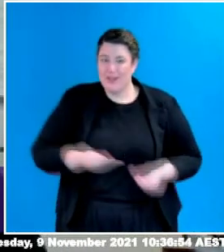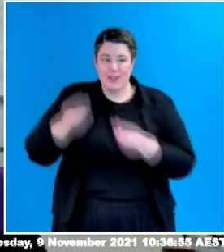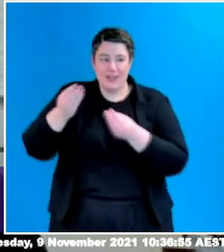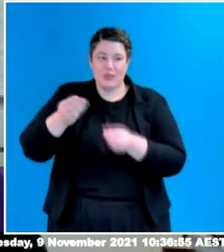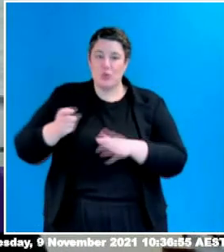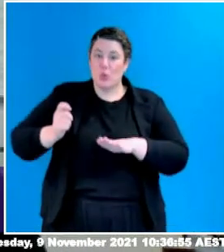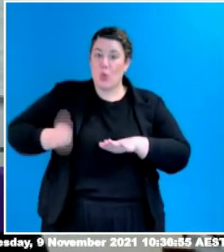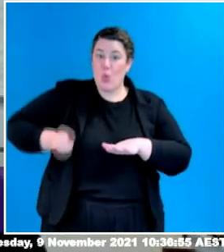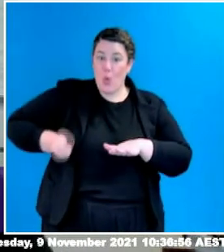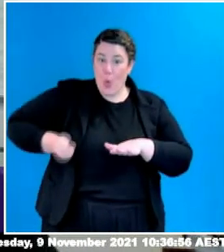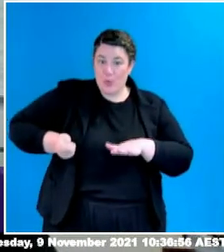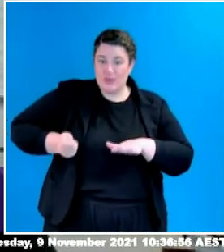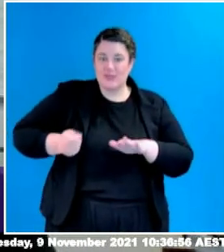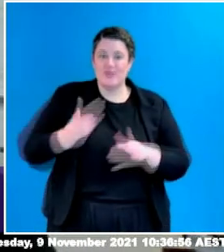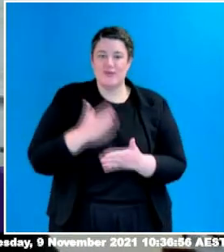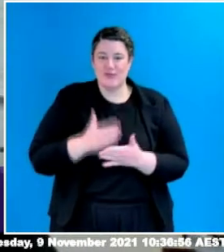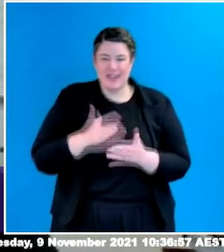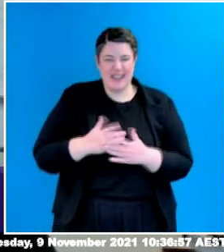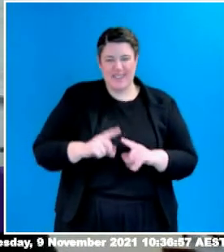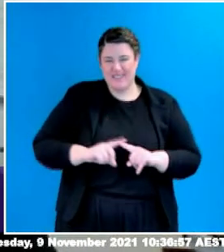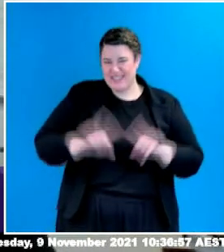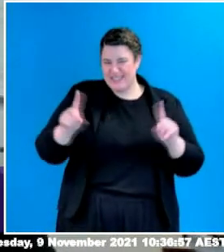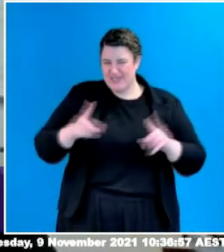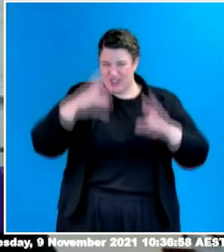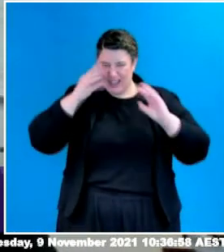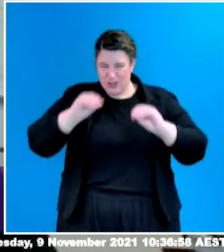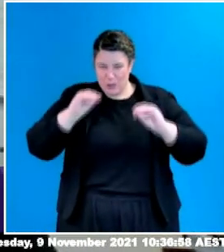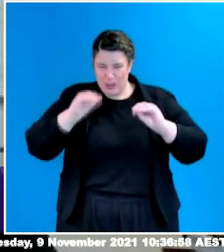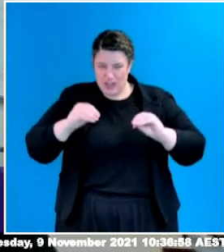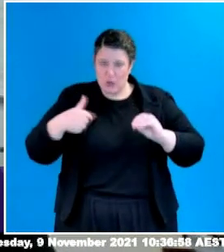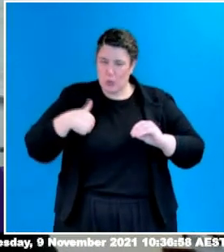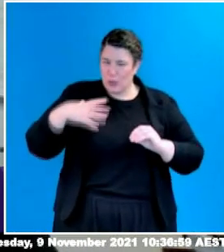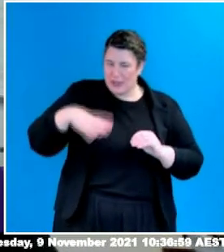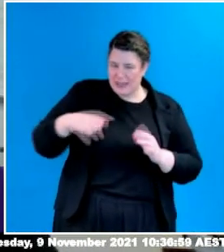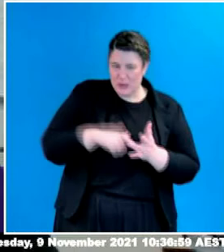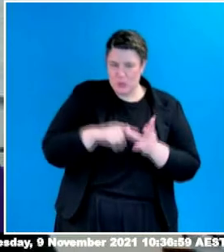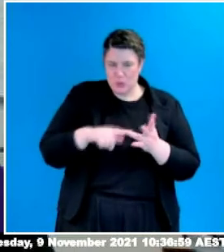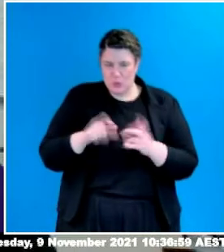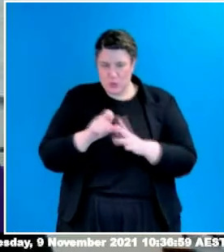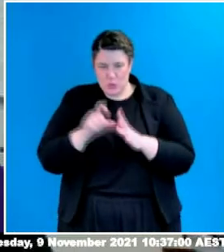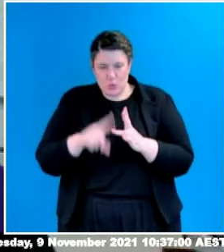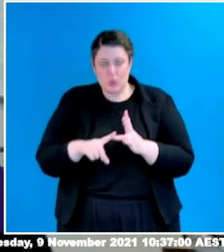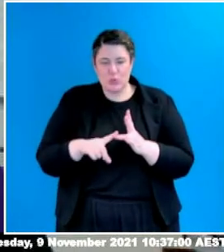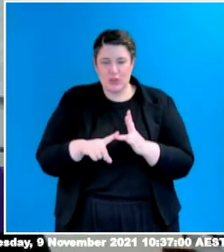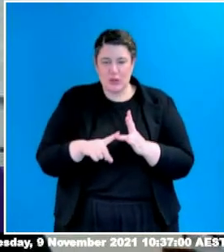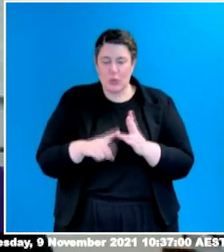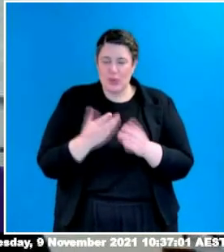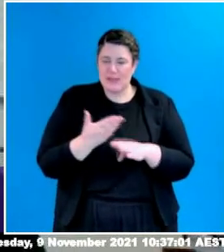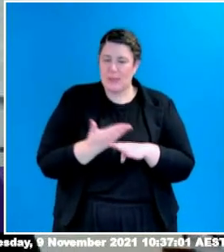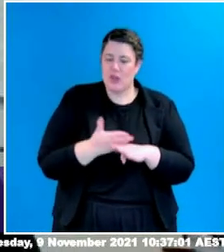So there is a whole piece of judicial education that we need to do in that interpretation space, with some of the new conventions